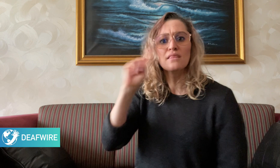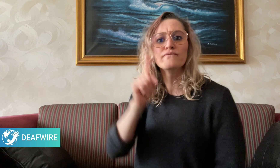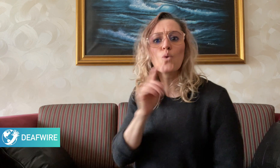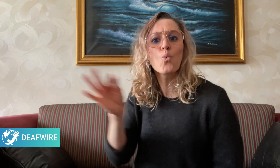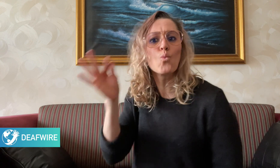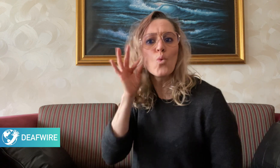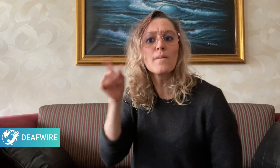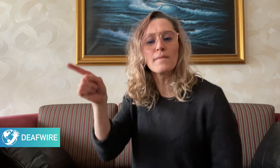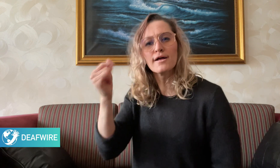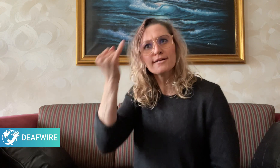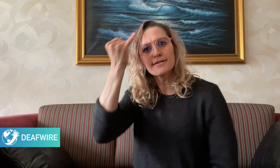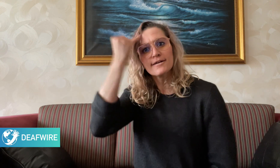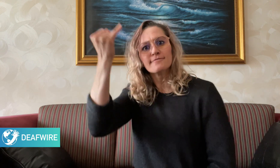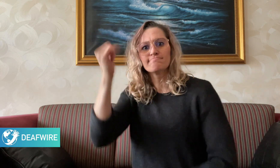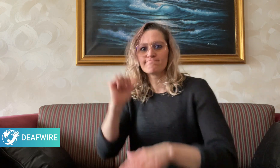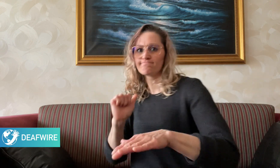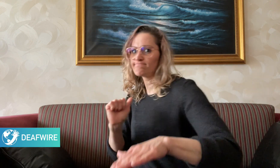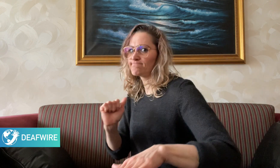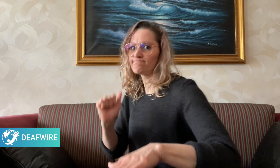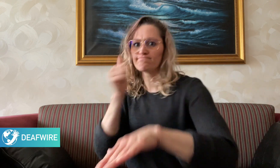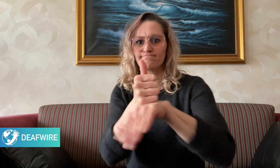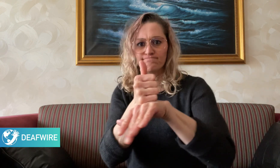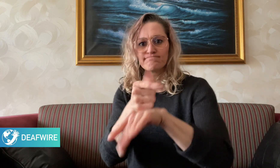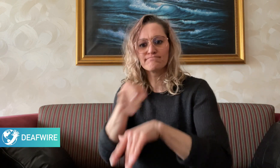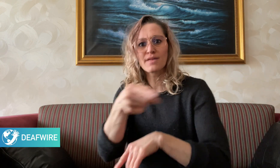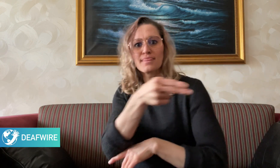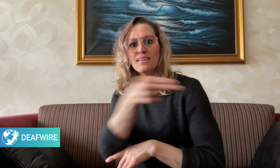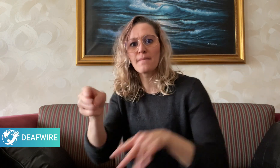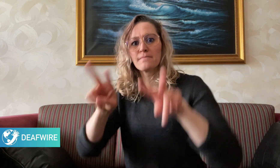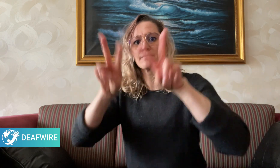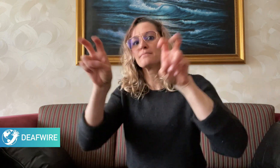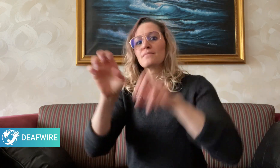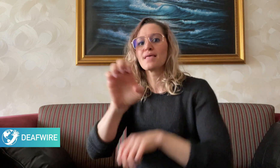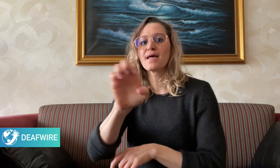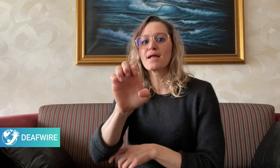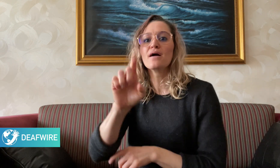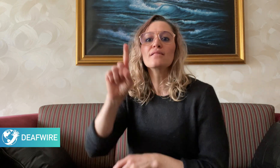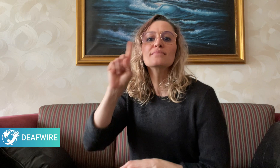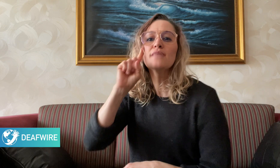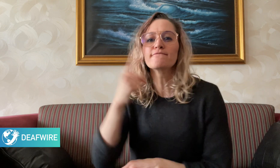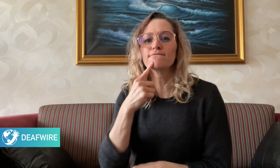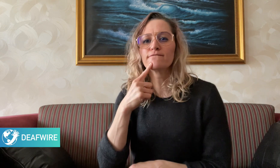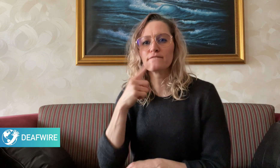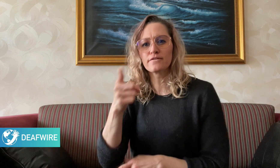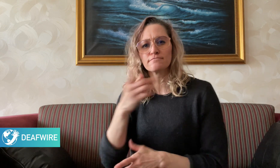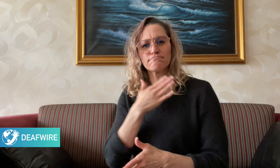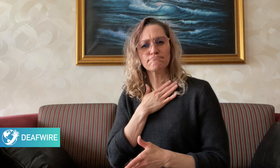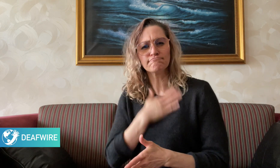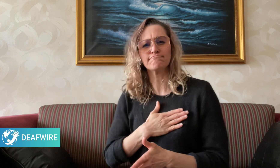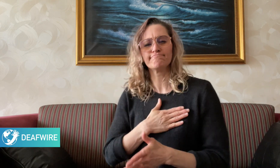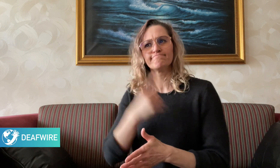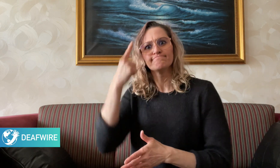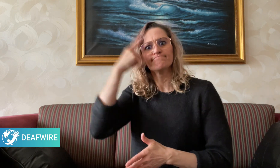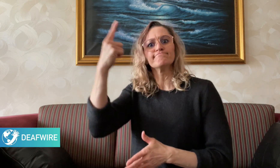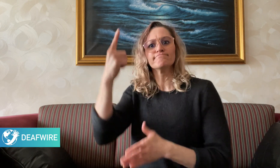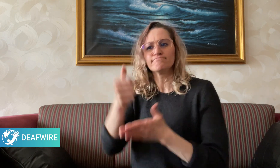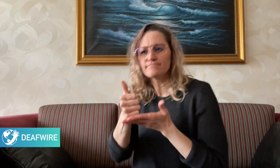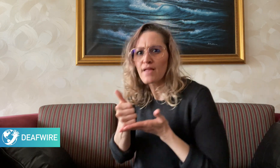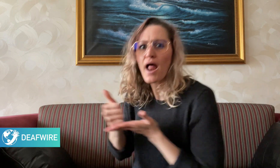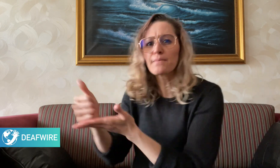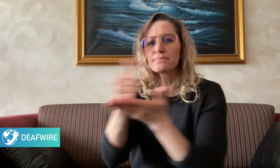a Deaf woman has established the eDeaf initiative